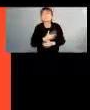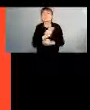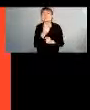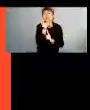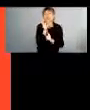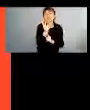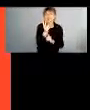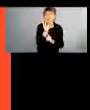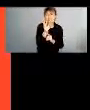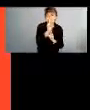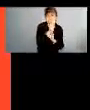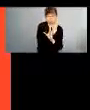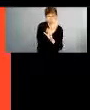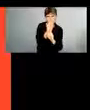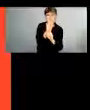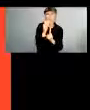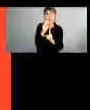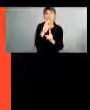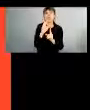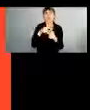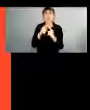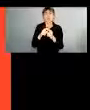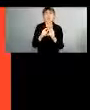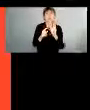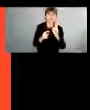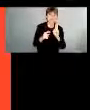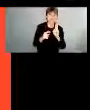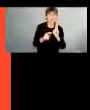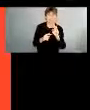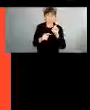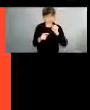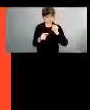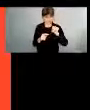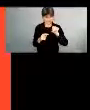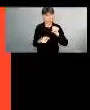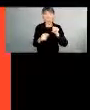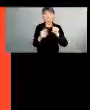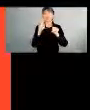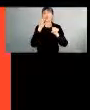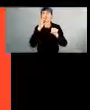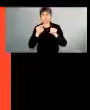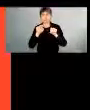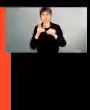two minutes to watch. If you're sharing your website, direct them to a specific area or